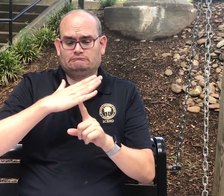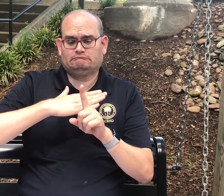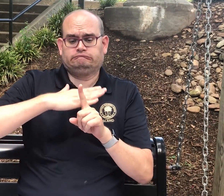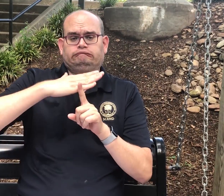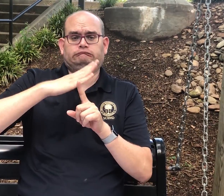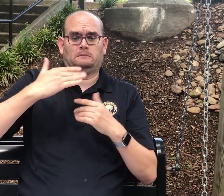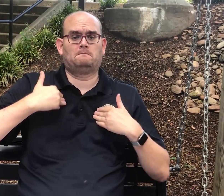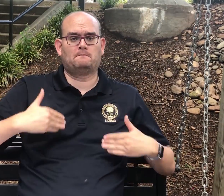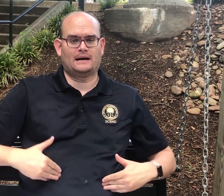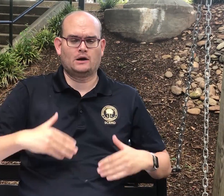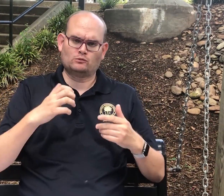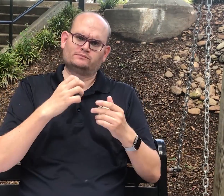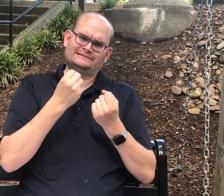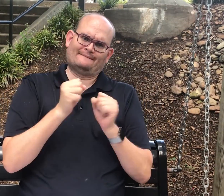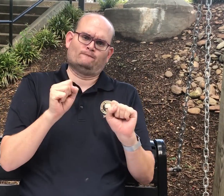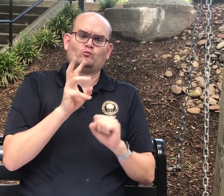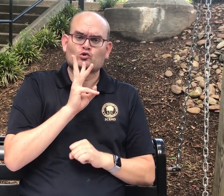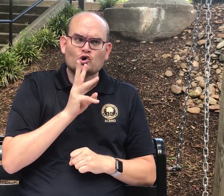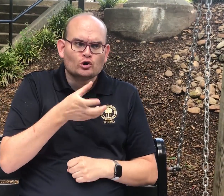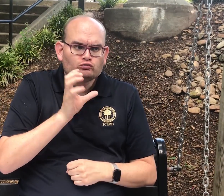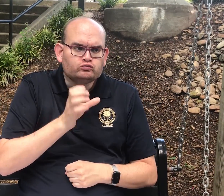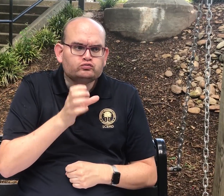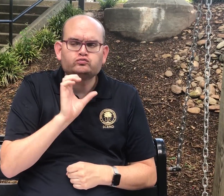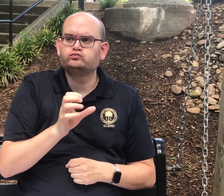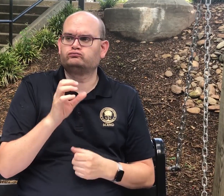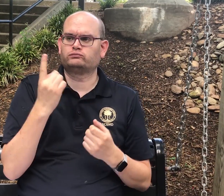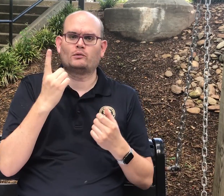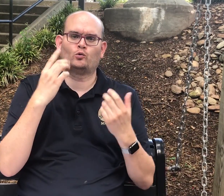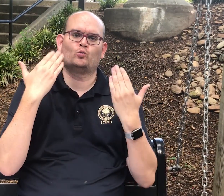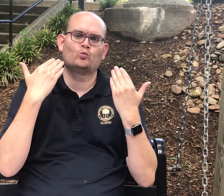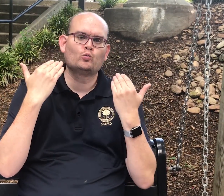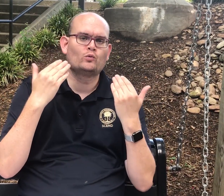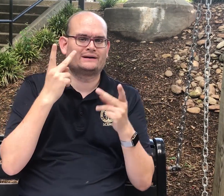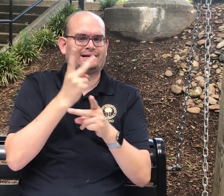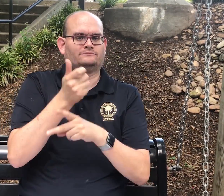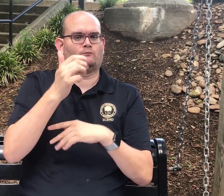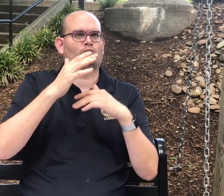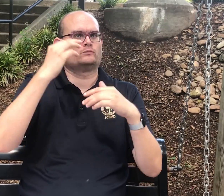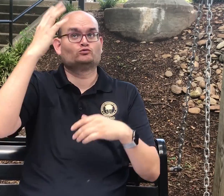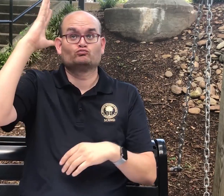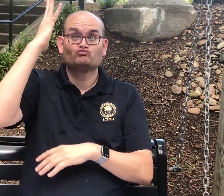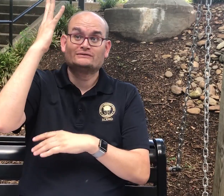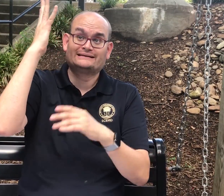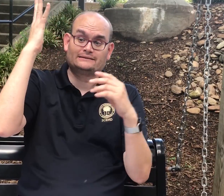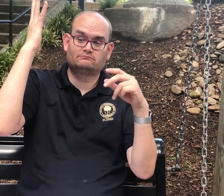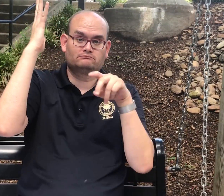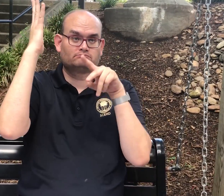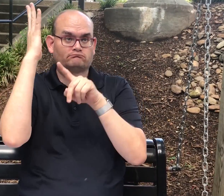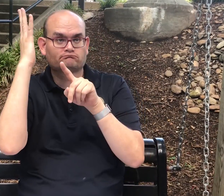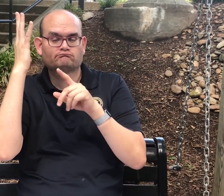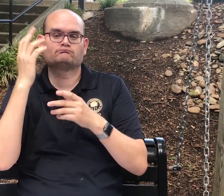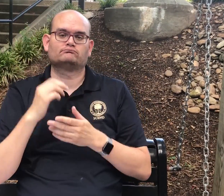AVOID OVERHEATING AND RELATED ILLNESSES BY STAYING HYDRATED, STAND IN THE SHADE, KEEP YOURSELF COOL